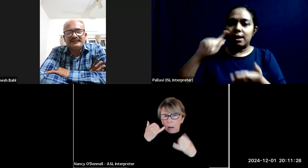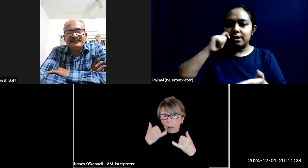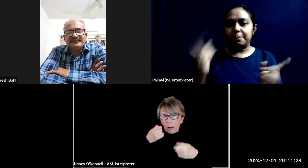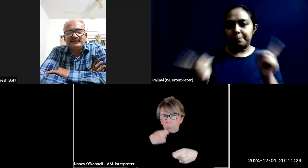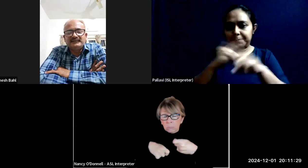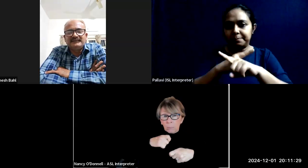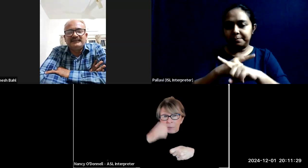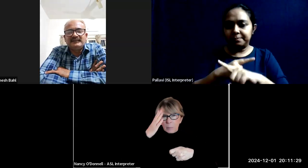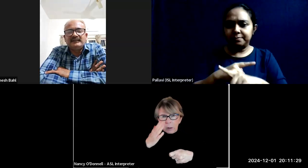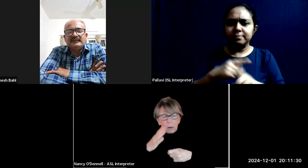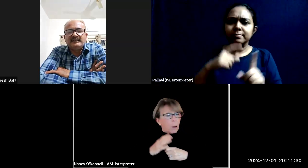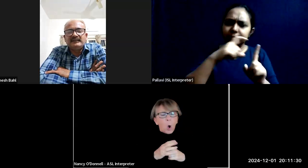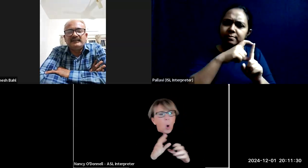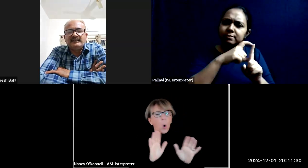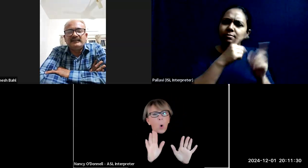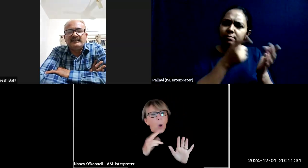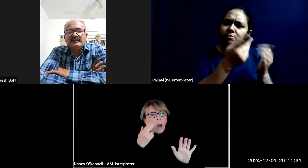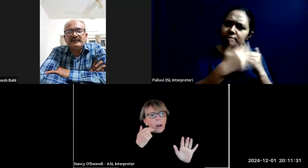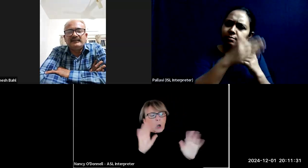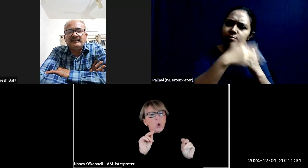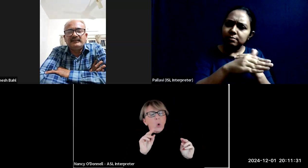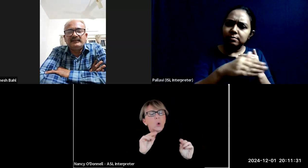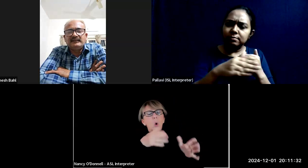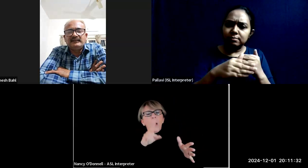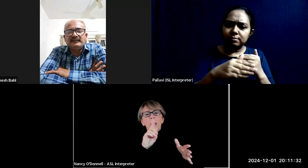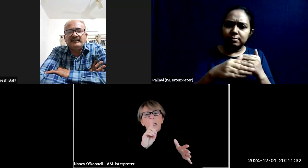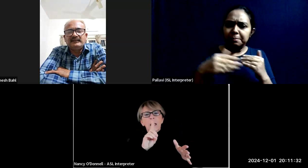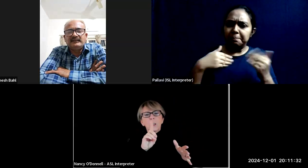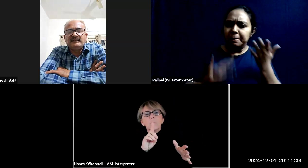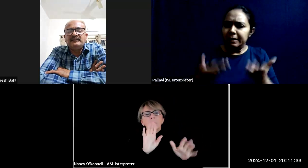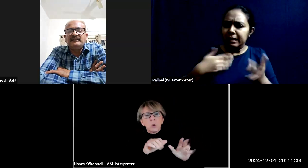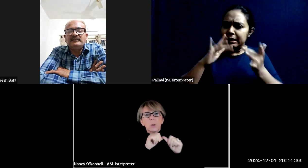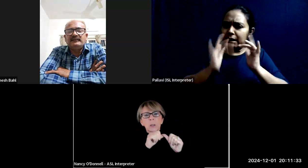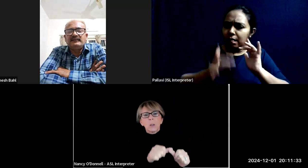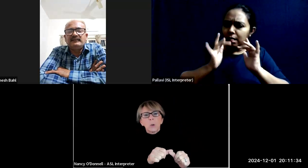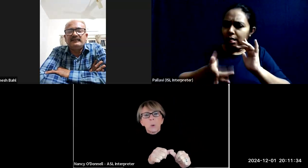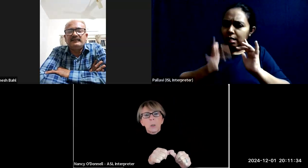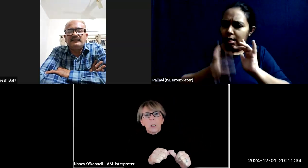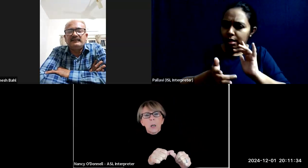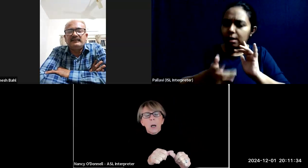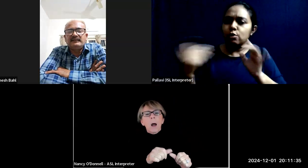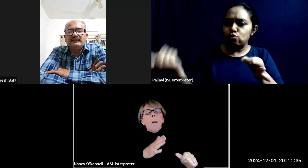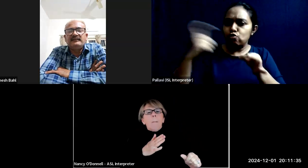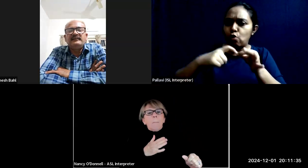[Hunny speaking] Dinesh Sir, you continue and let me join again because my internet is unstable here. Let me join again.